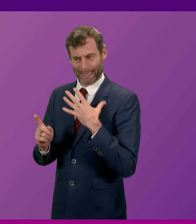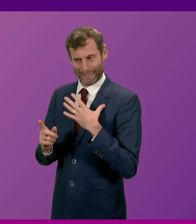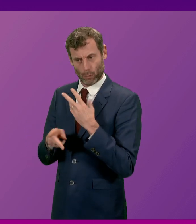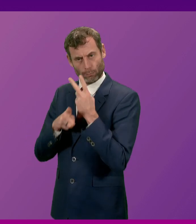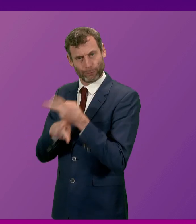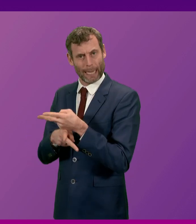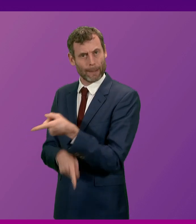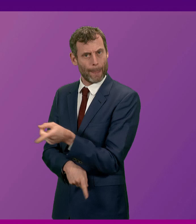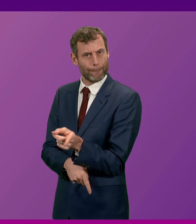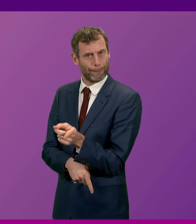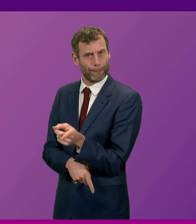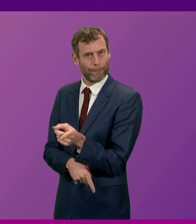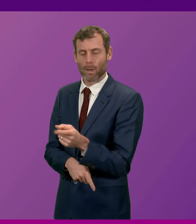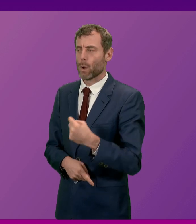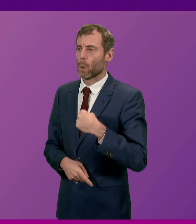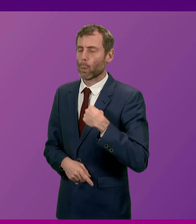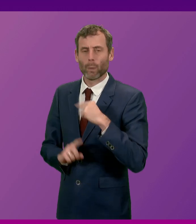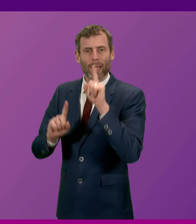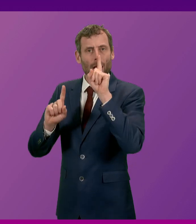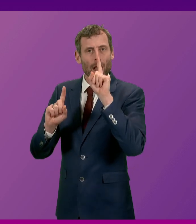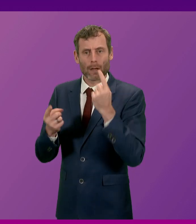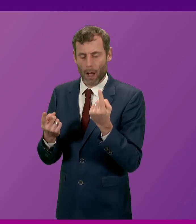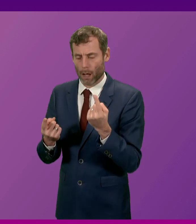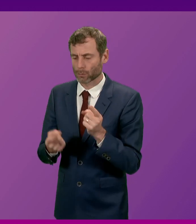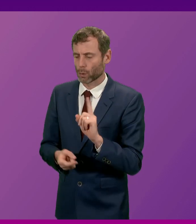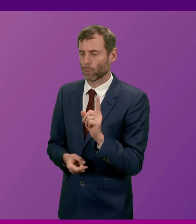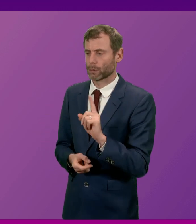We cannot replicate the circumstances and arrangements that were in place